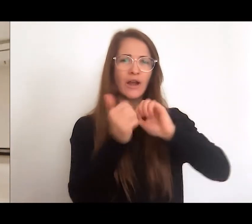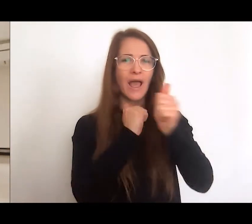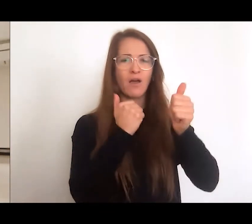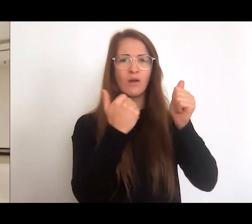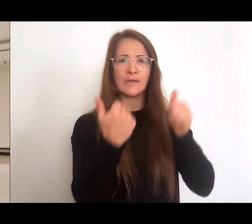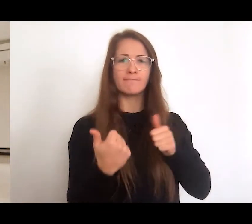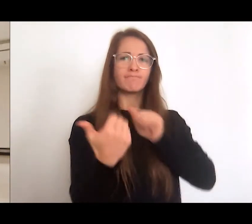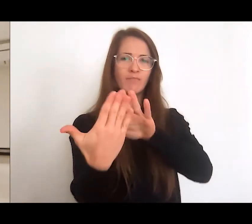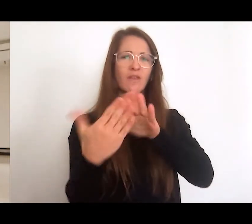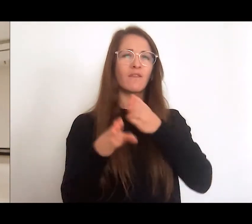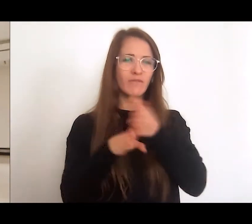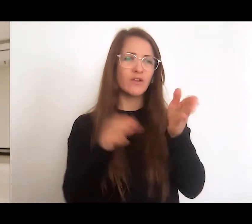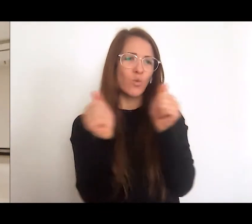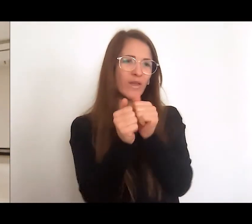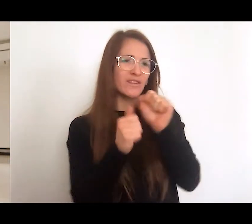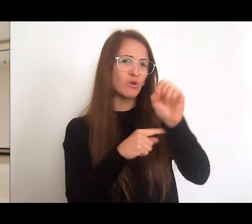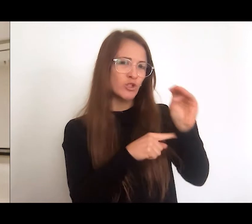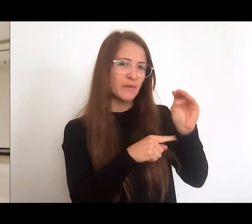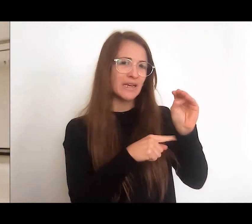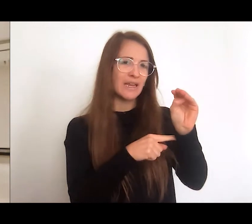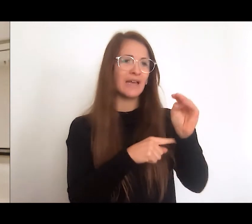TO UTILIZE IT FOR MARKETING.